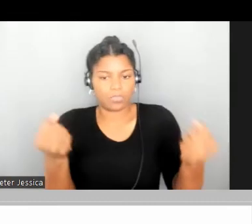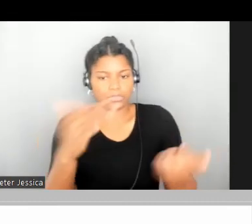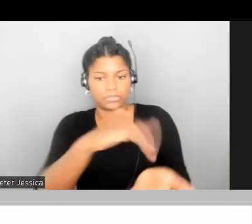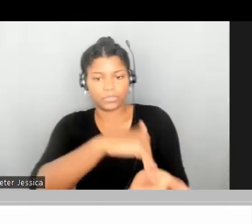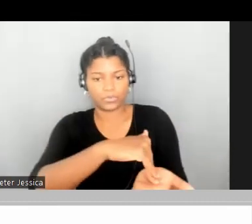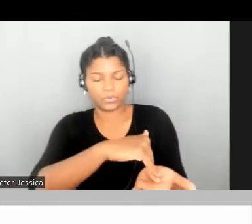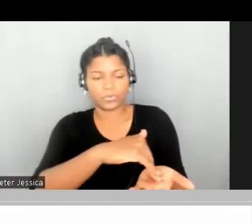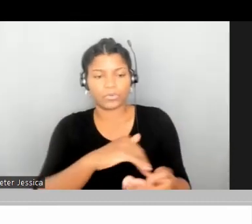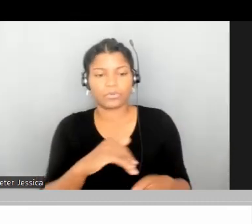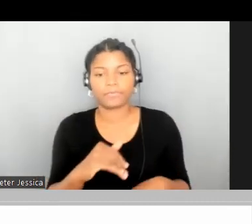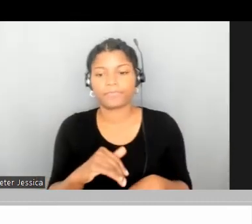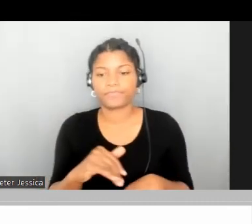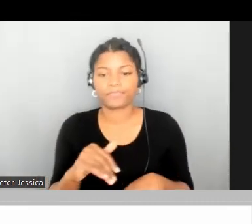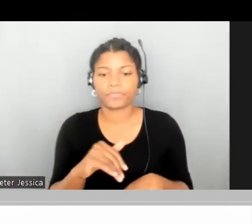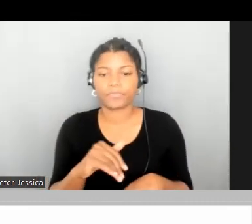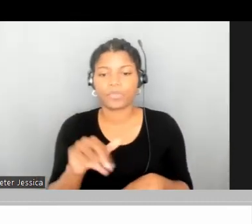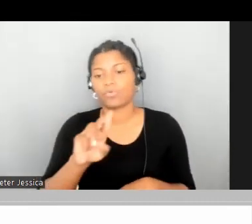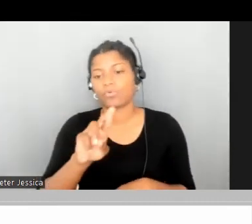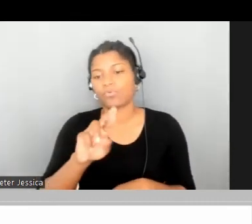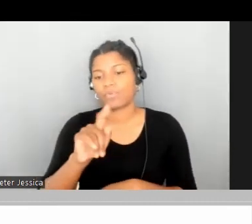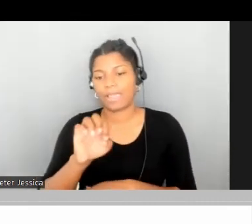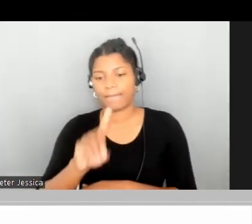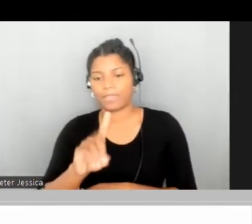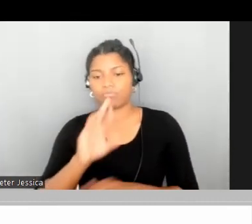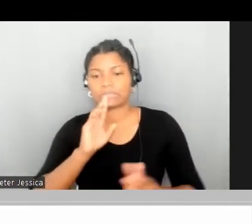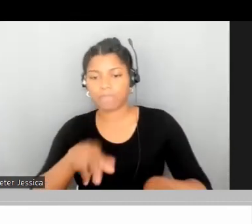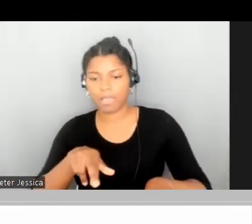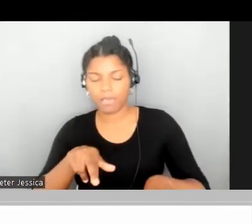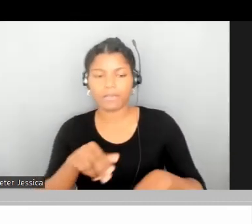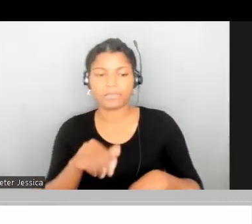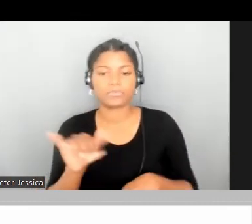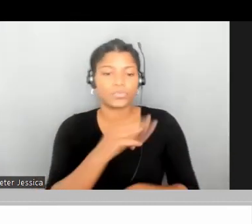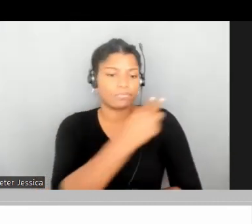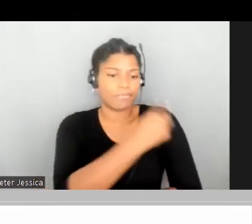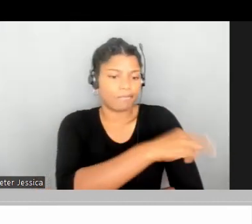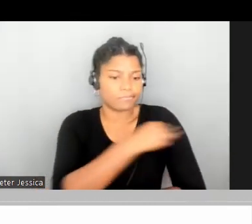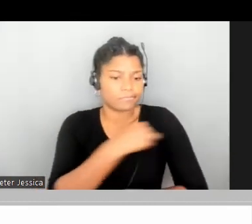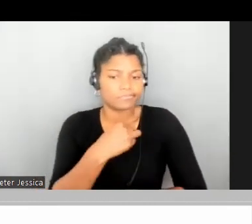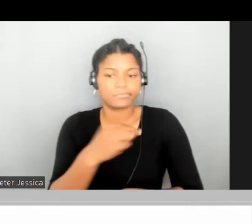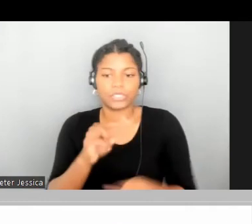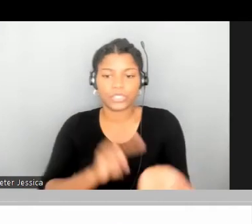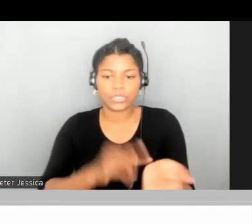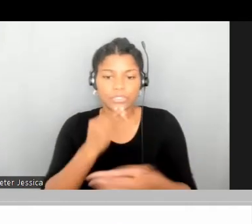A rapid response worker, partnerships with hospitals and nursing homes, the post-acute